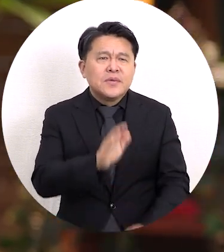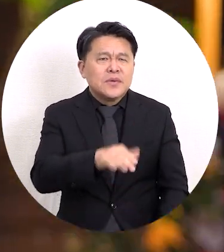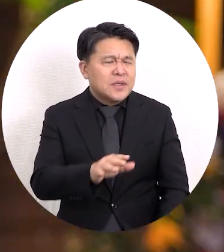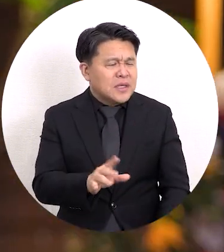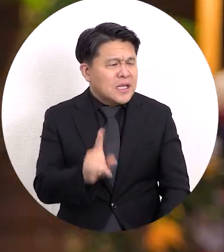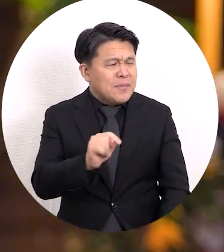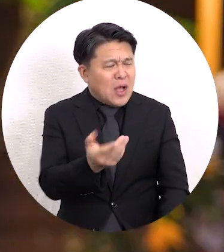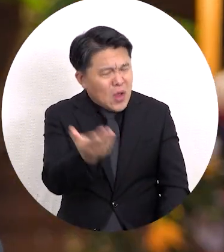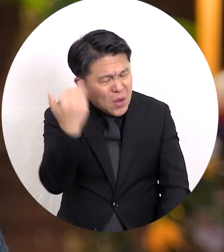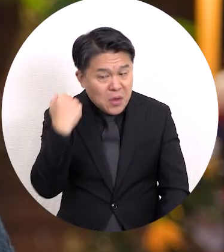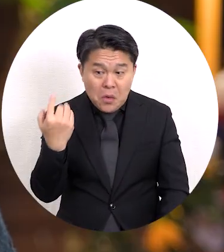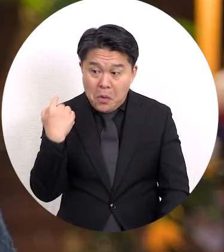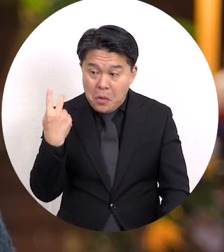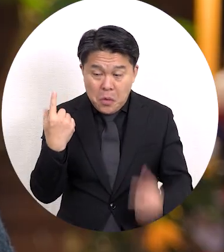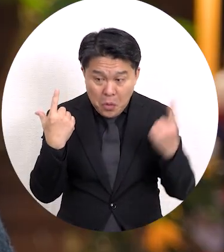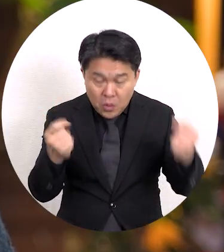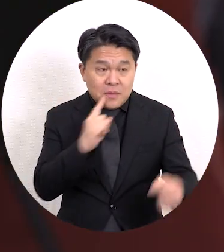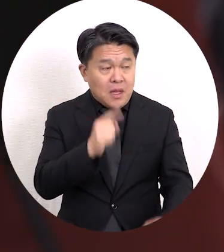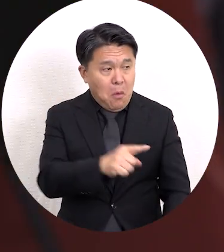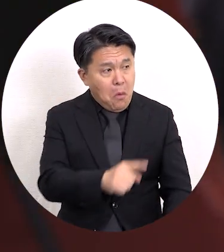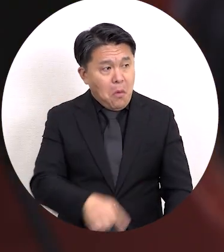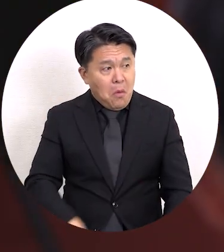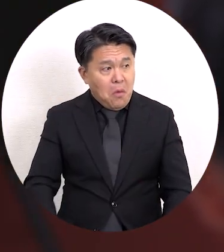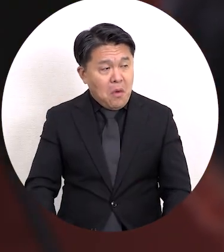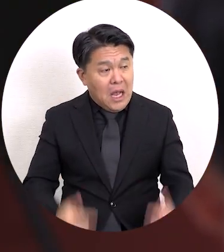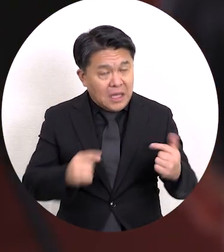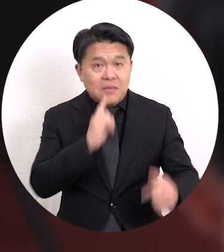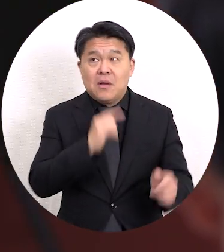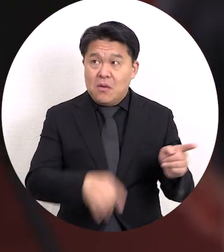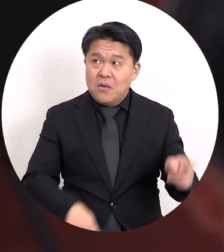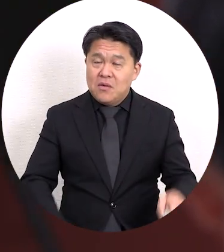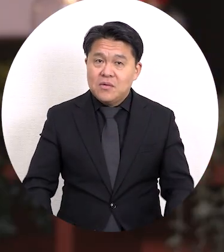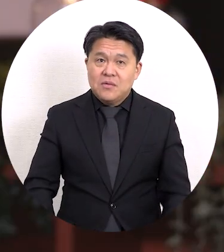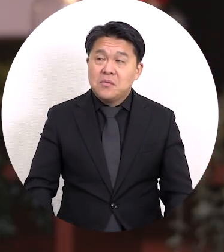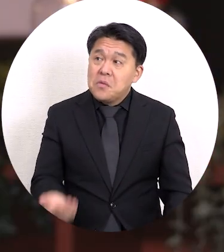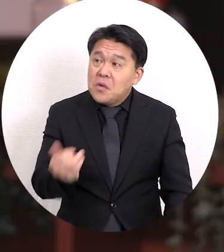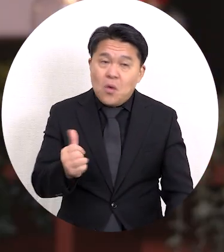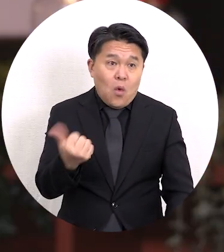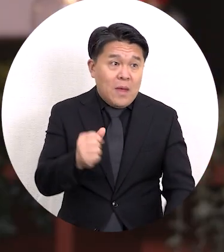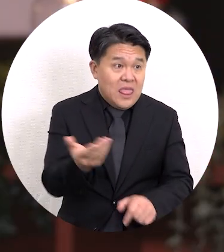something from 10,000 years ago like it was just yesterday?“ I say that all the time. Even earlier, talking about 50,000 years ago